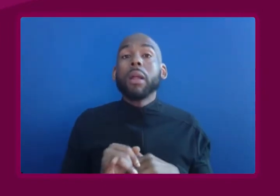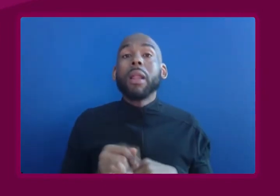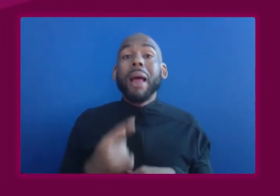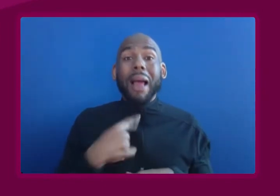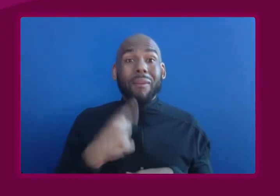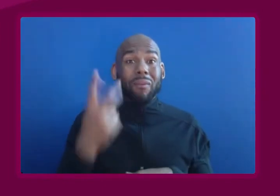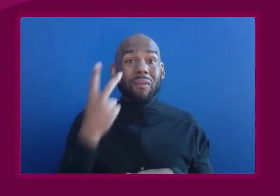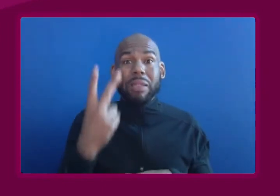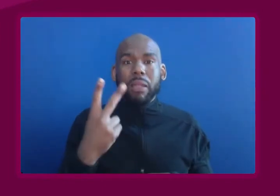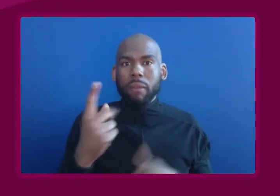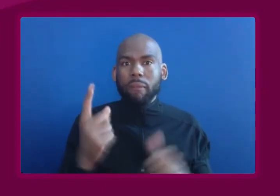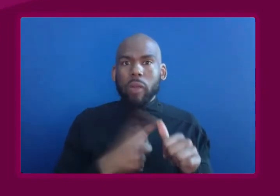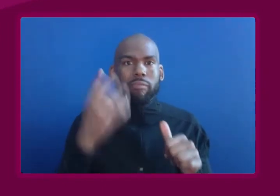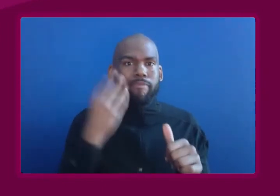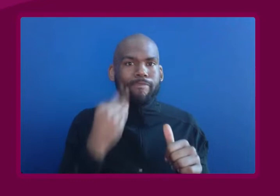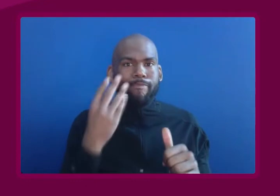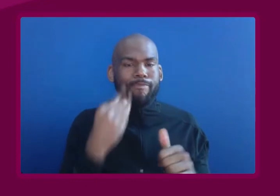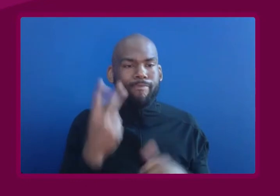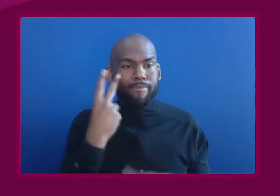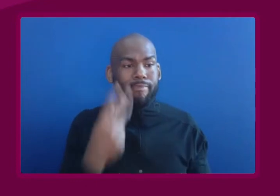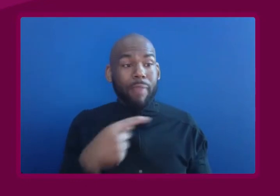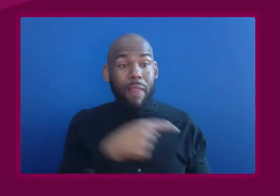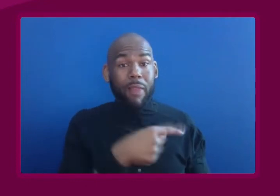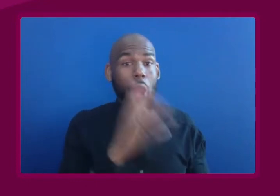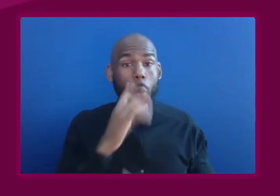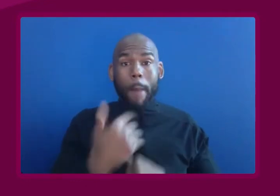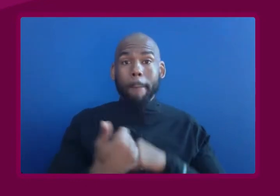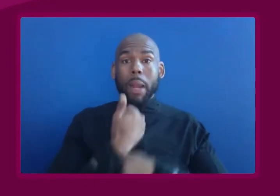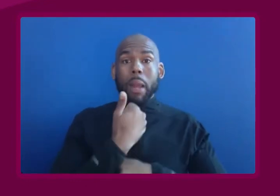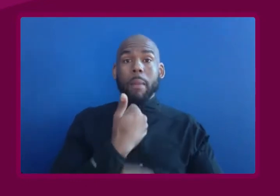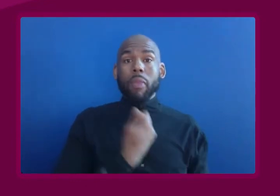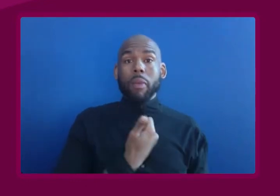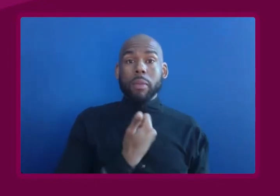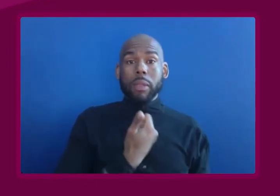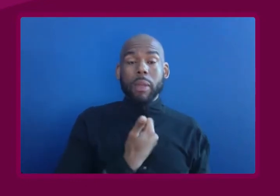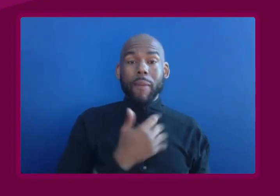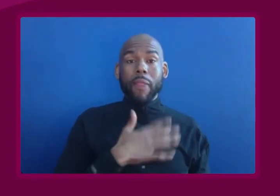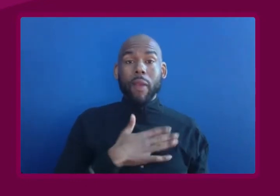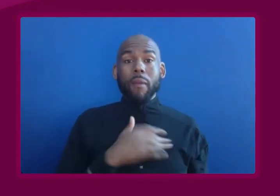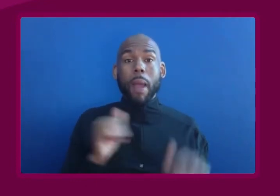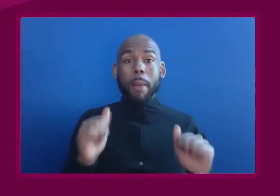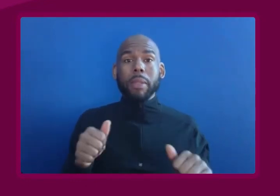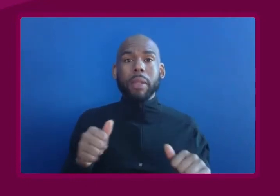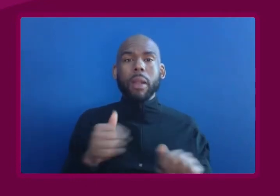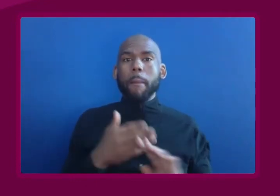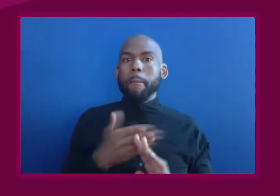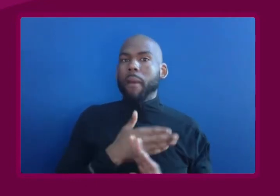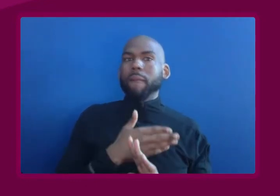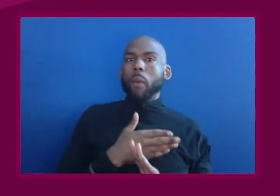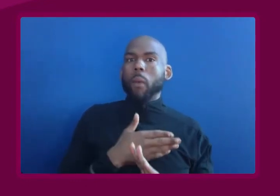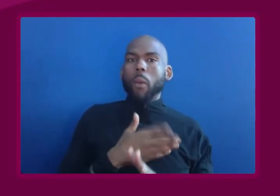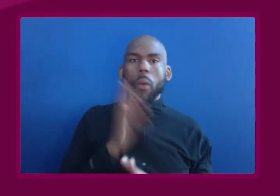And I've seen this firsthand, they will blame themselves and their ability before they blame